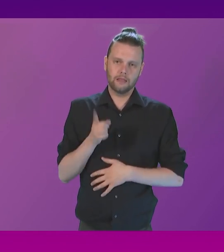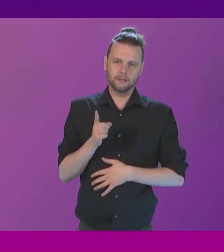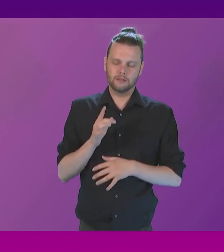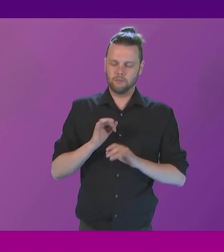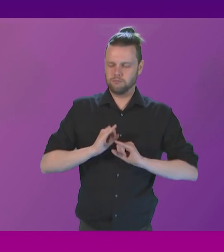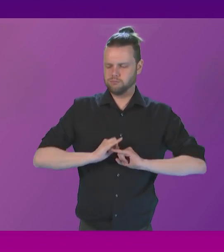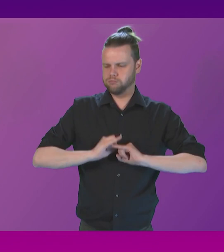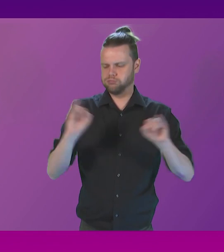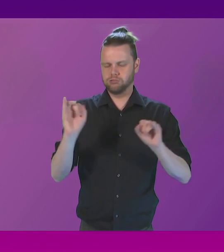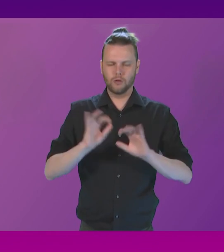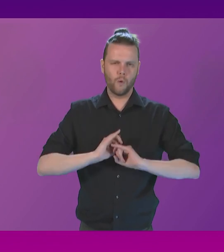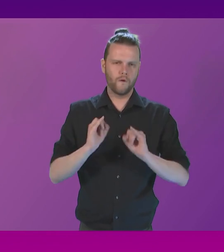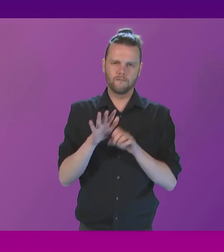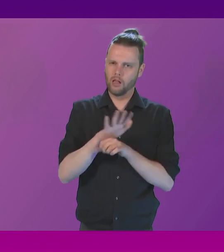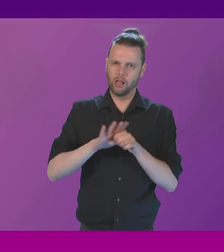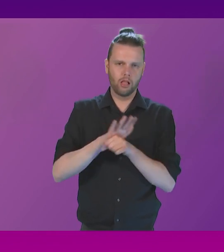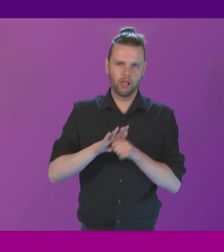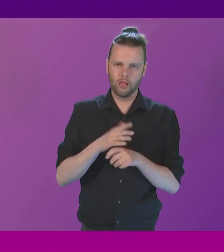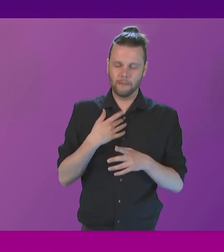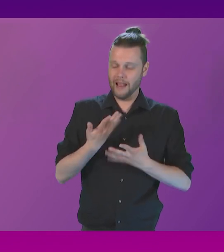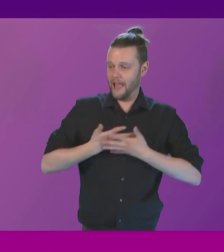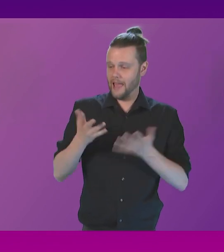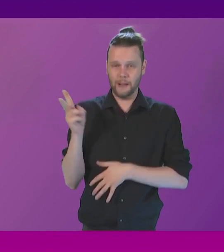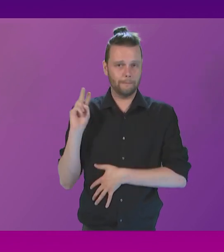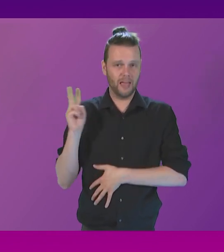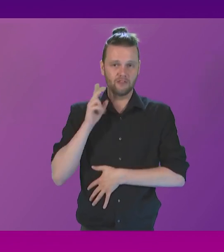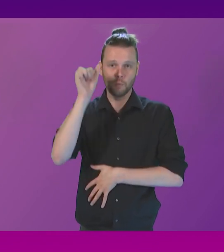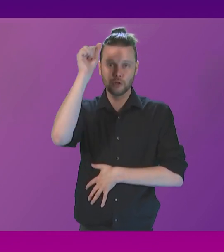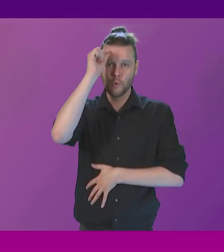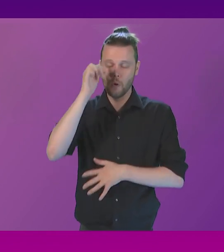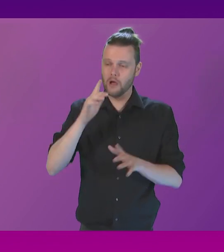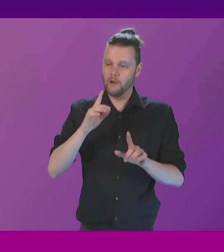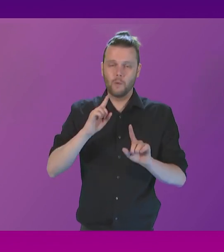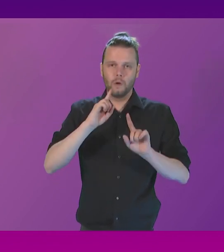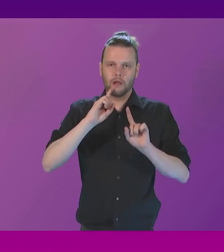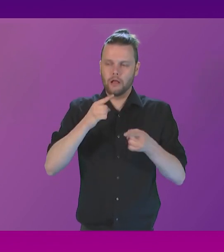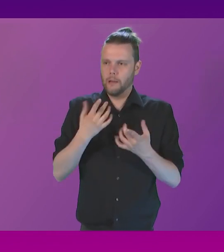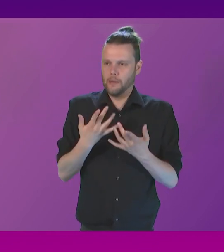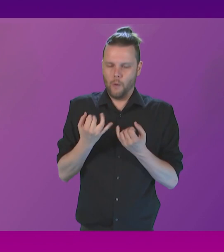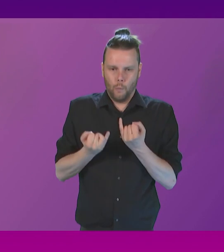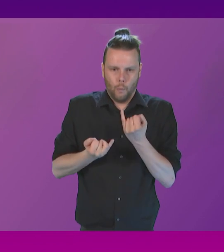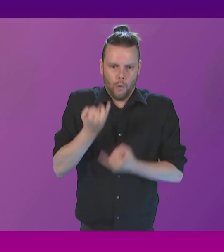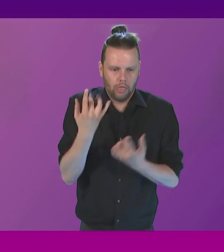worst tragedy. Anybody who is a parent will know that there cannot be a worse fear or